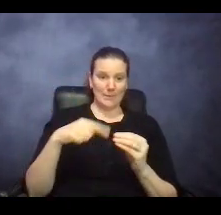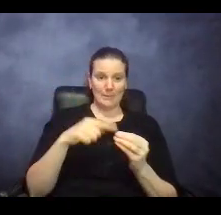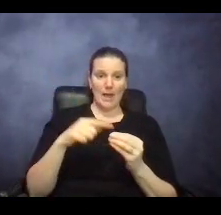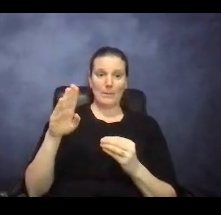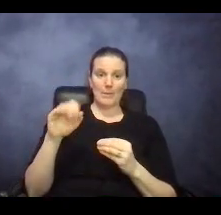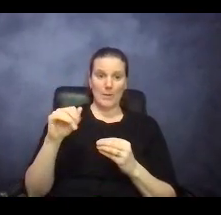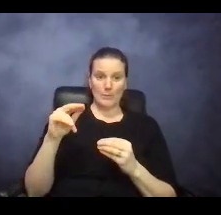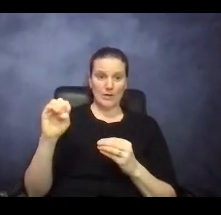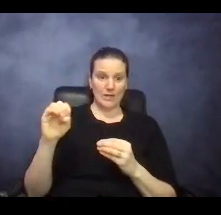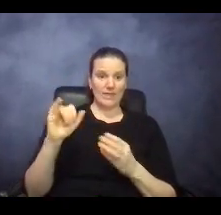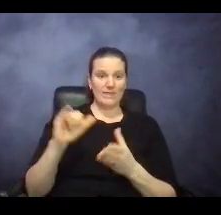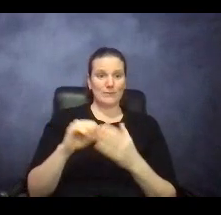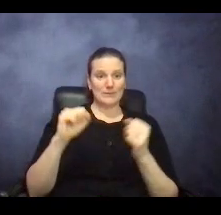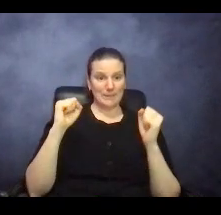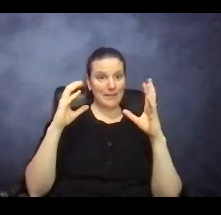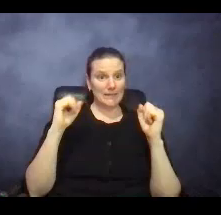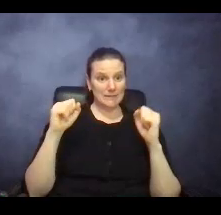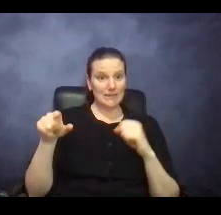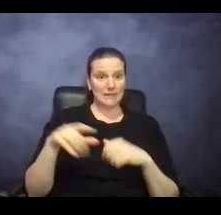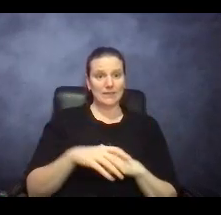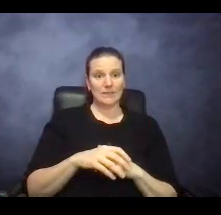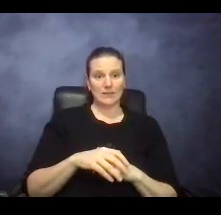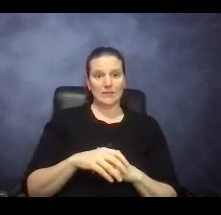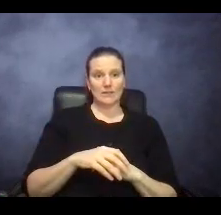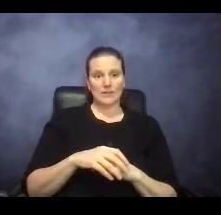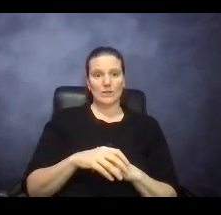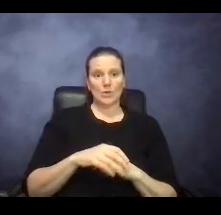It was pretty amazing. It works really well.